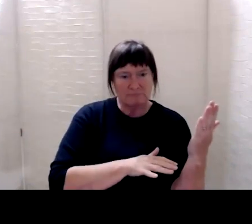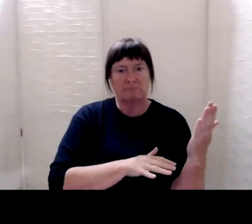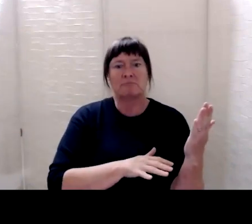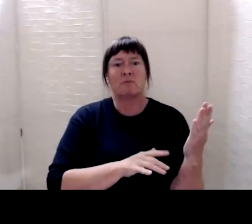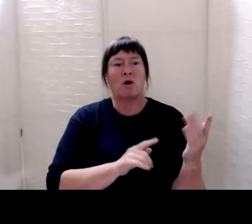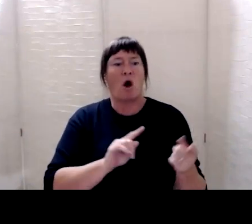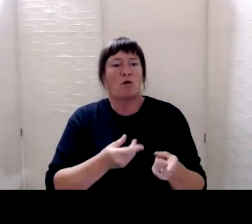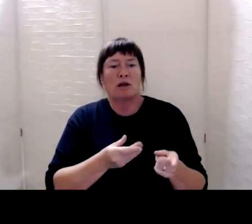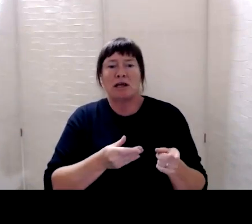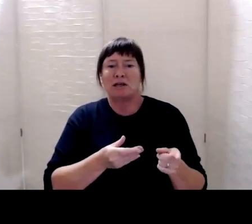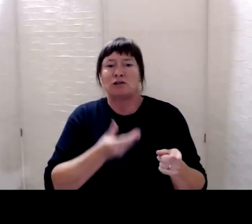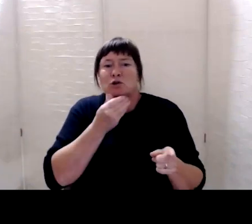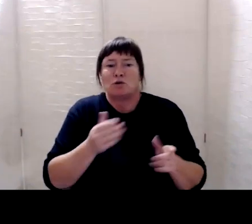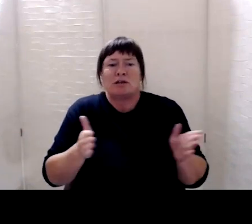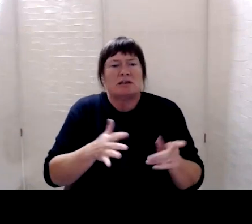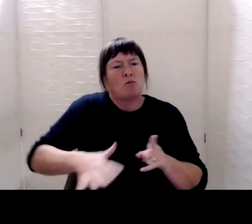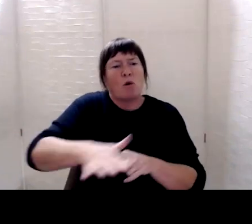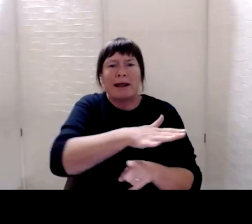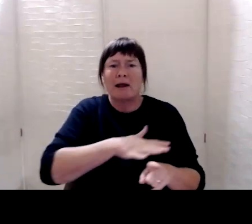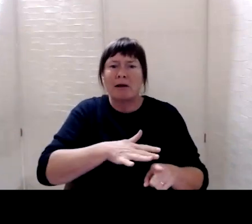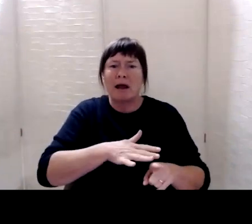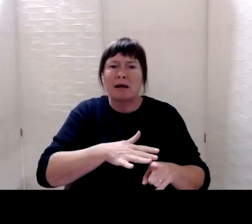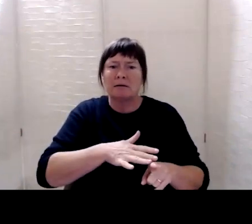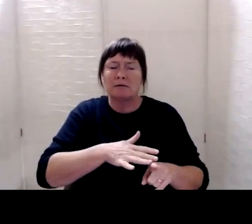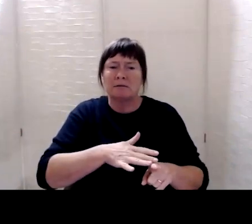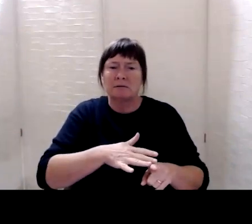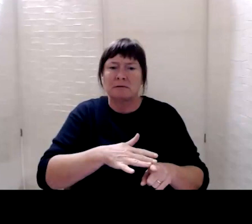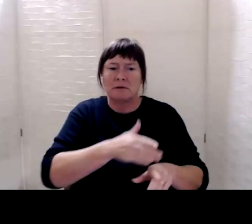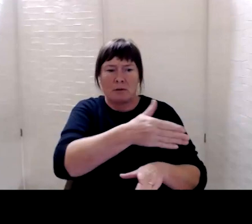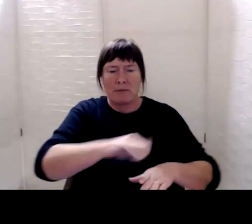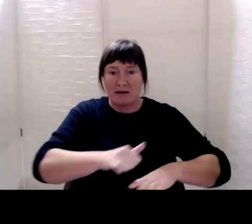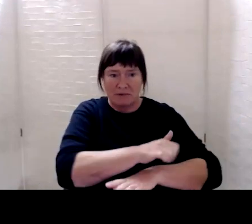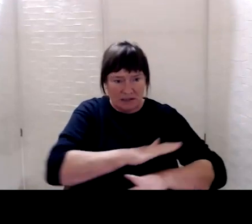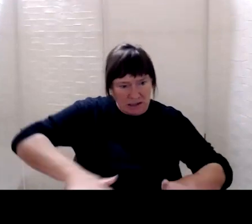in the Bay of Plenty, in a facilitated context